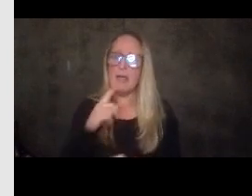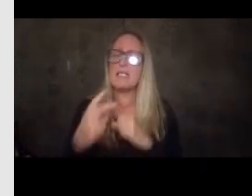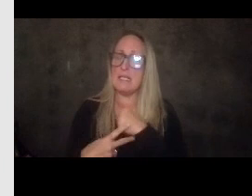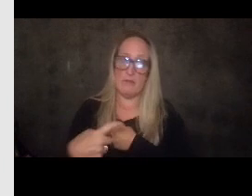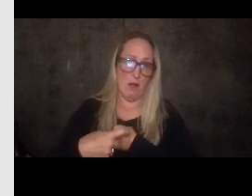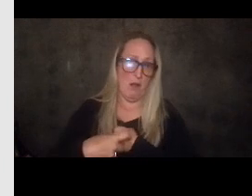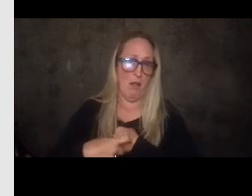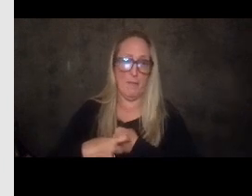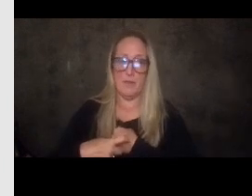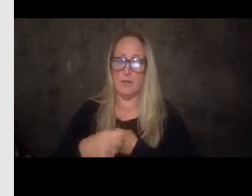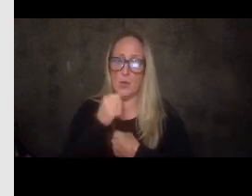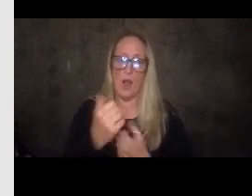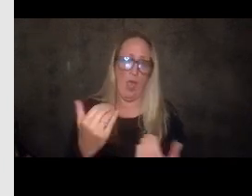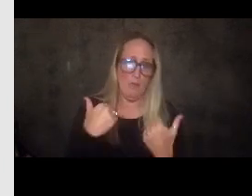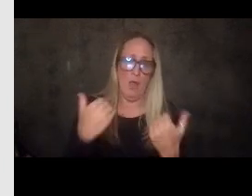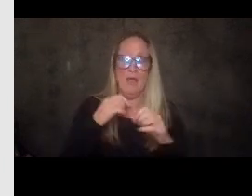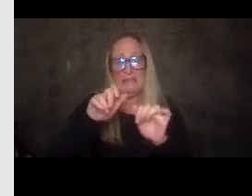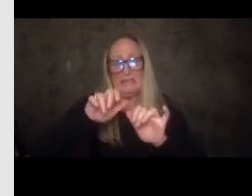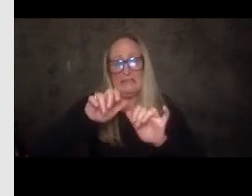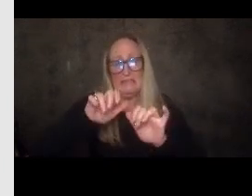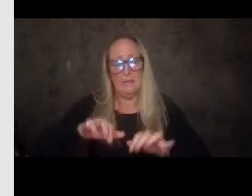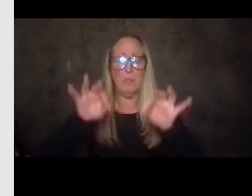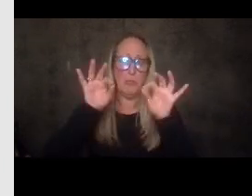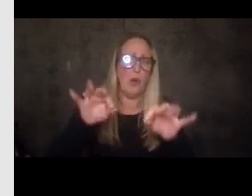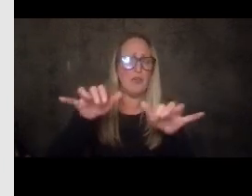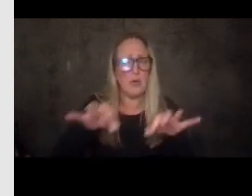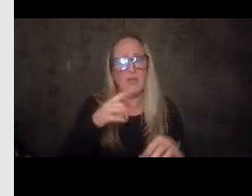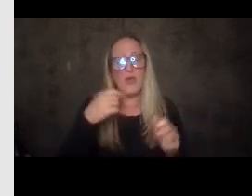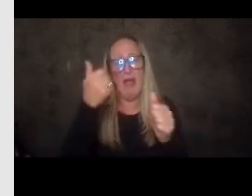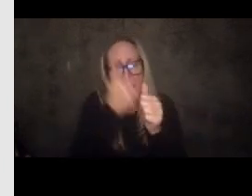time so you're not having to write in a perfect description for every image you pull in.